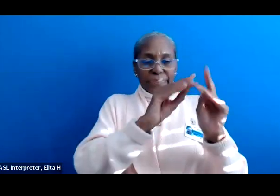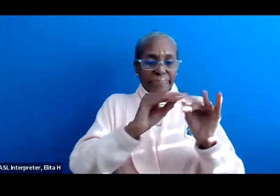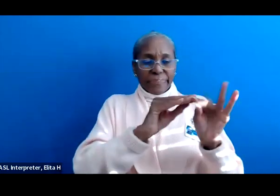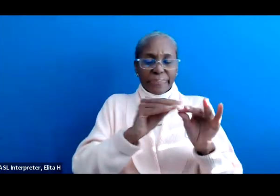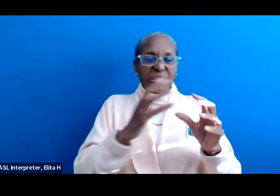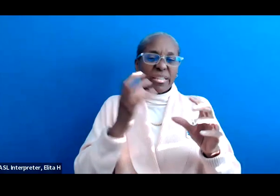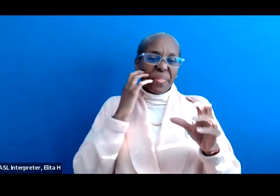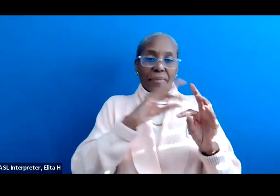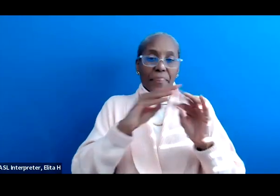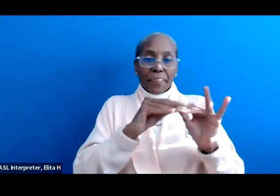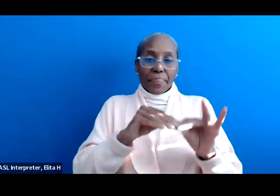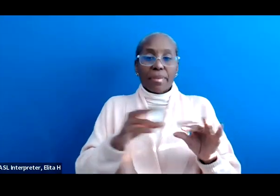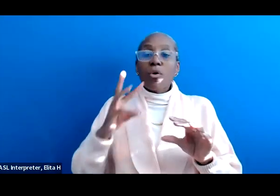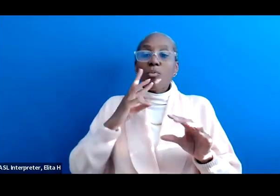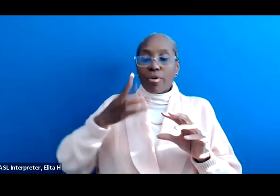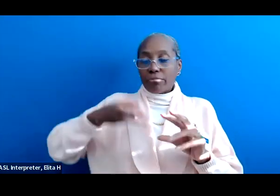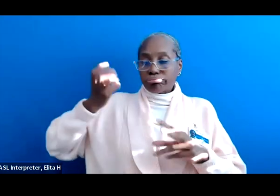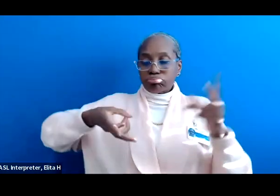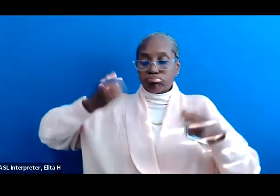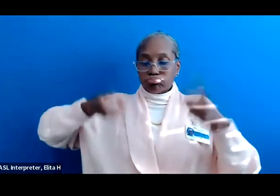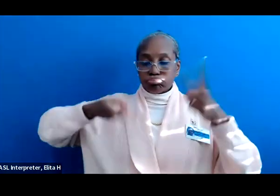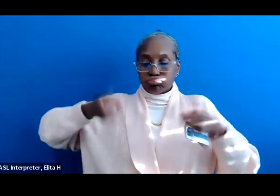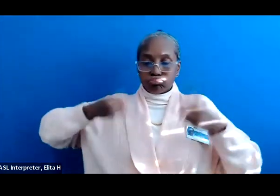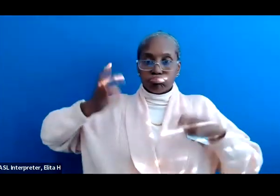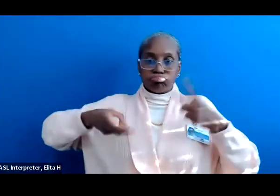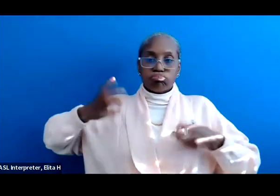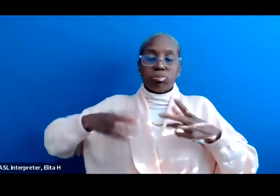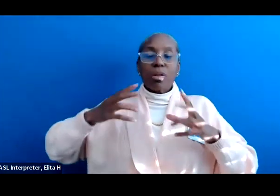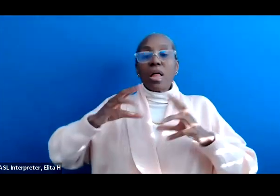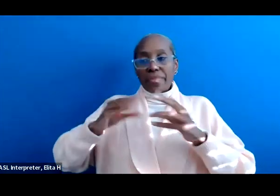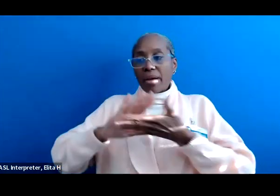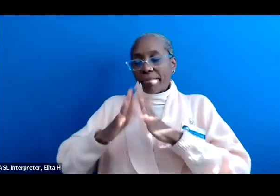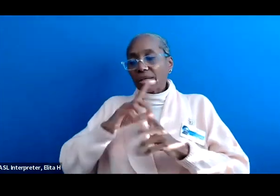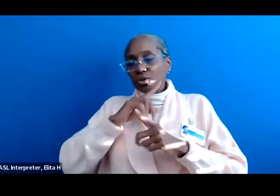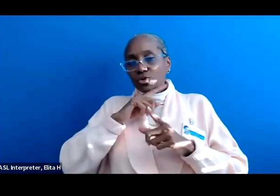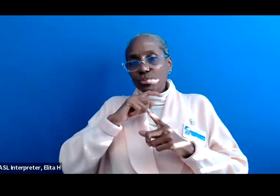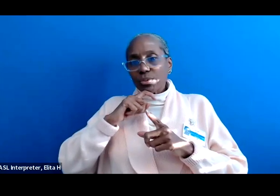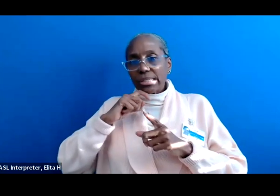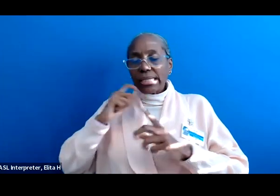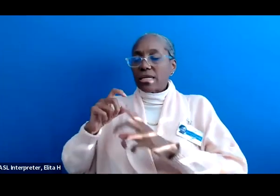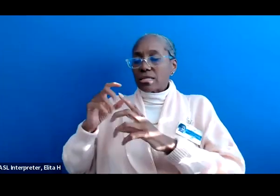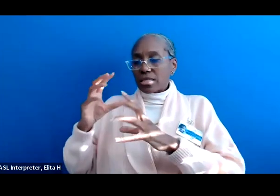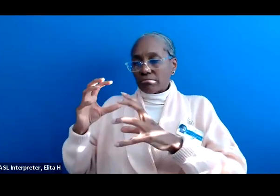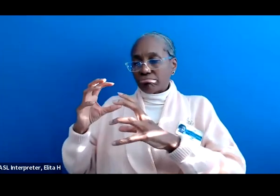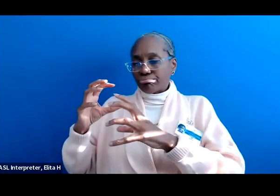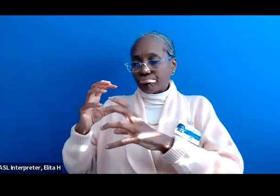The longer the stool stays in your intestines, the drier it gets, the harder it is to pass, the harder it is to move along.